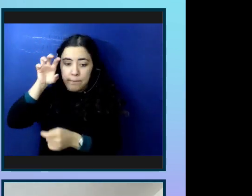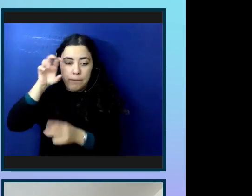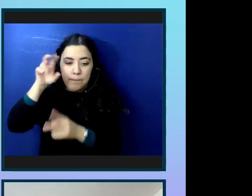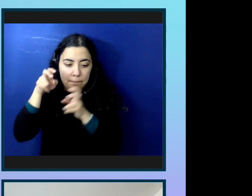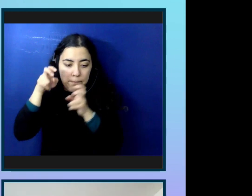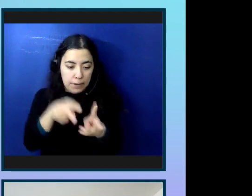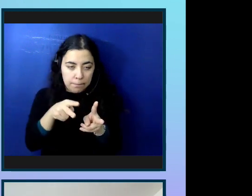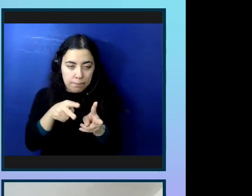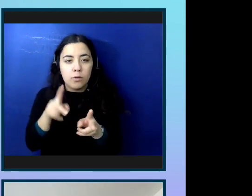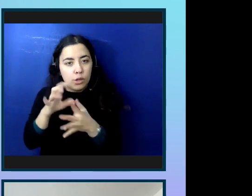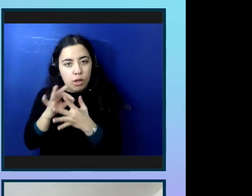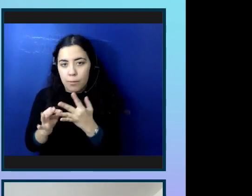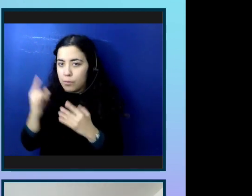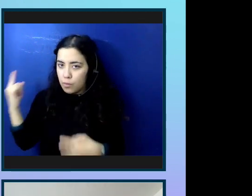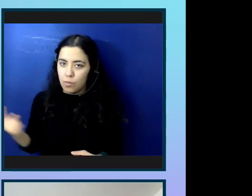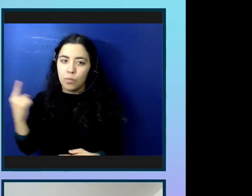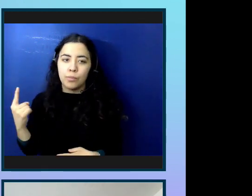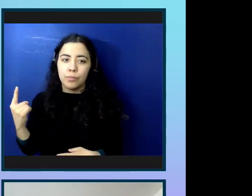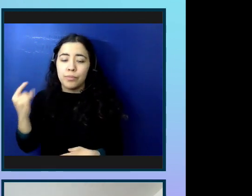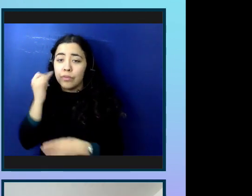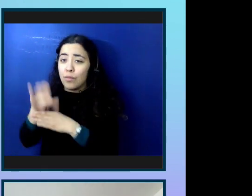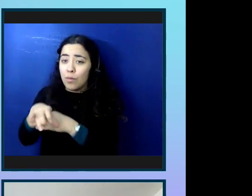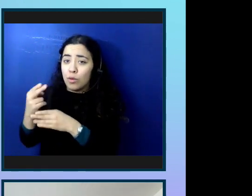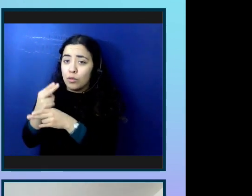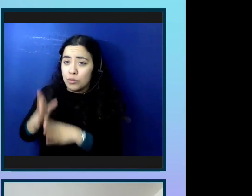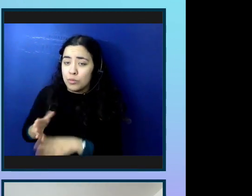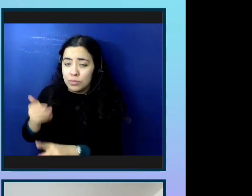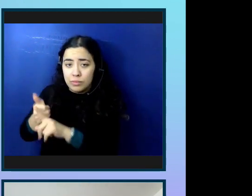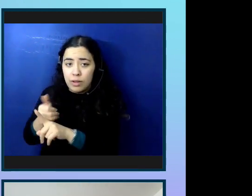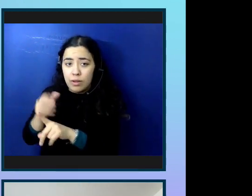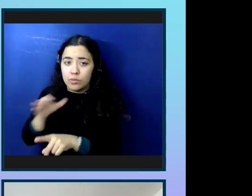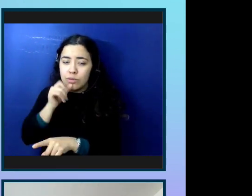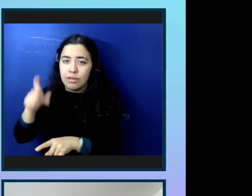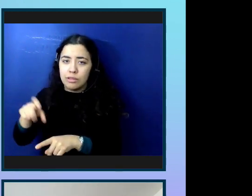Forcing users to do unnecessary tasks is also a thing that increases cognitive load.